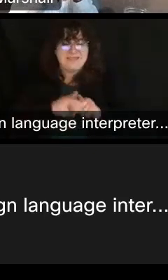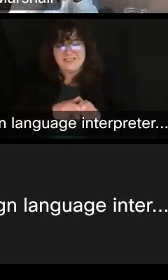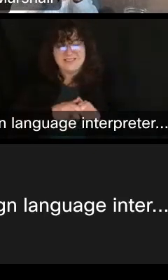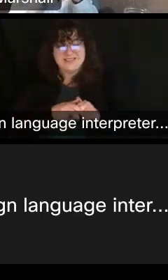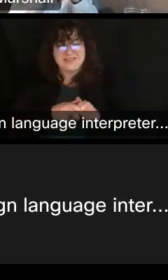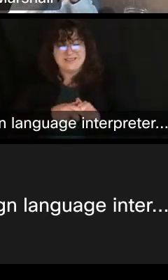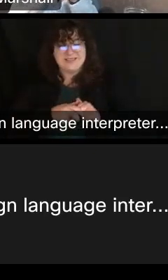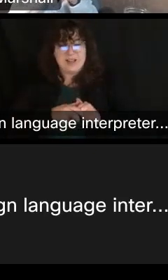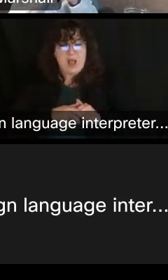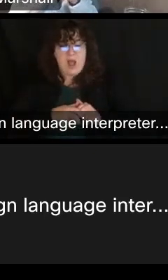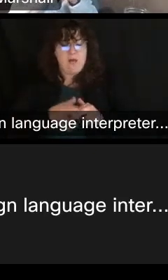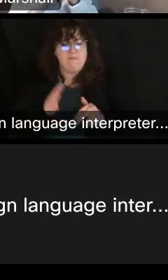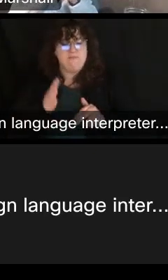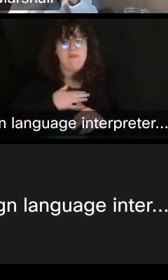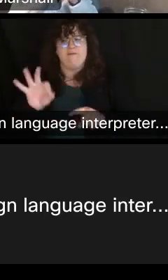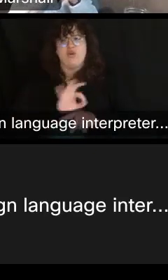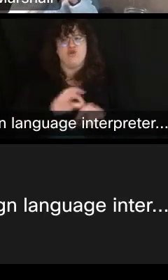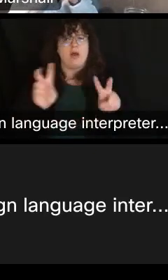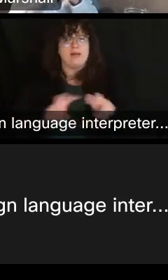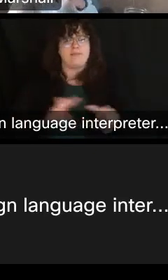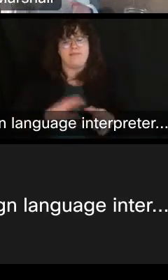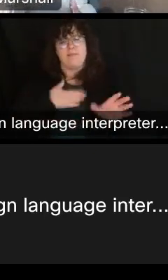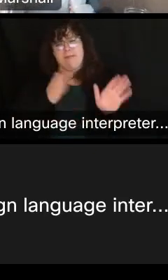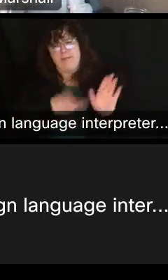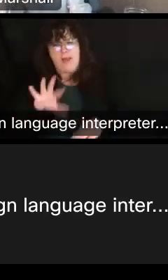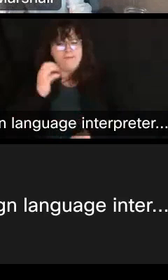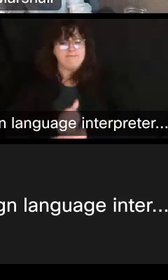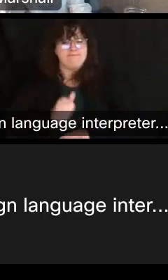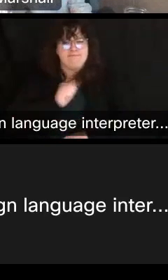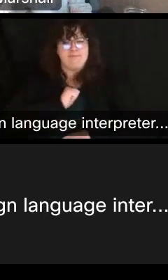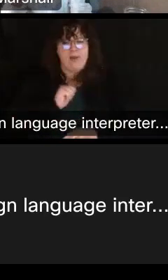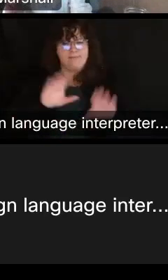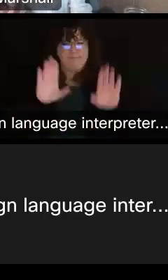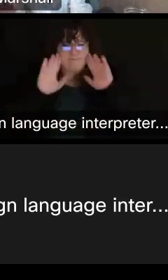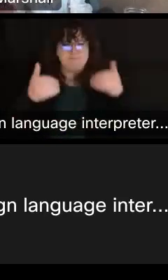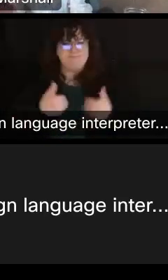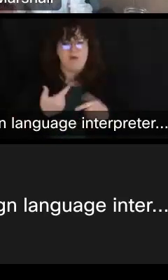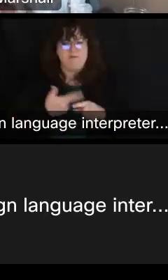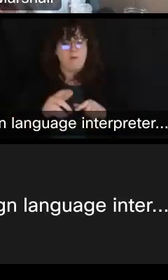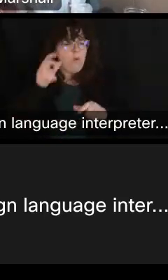assessment and do my own plan based on what I had heard them say or what I read in the DA.